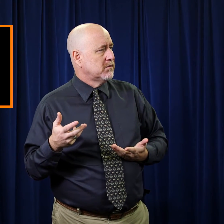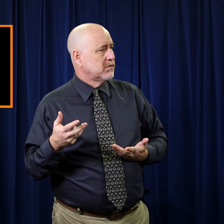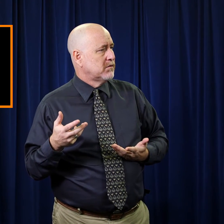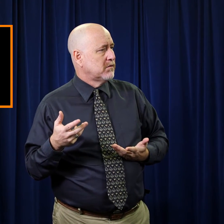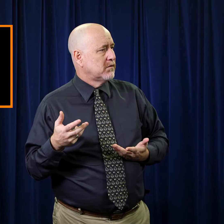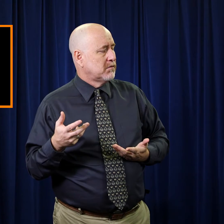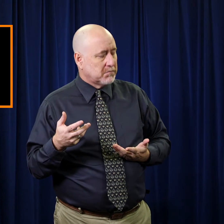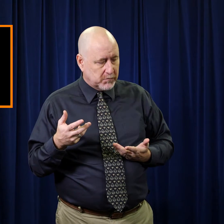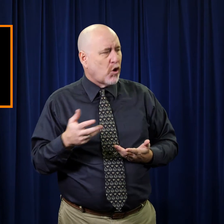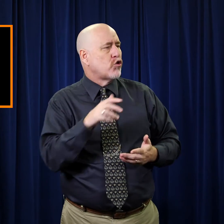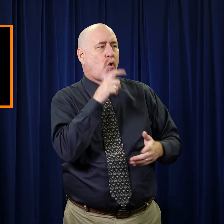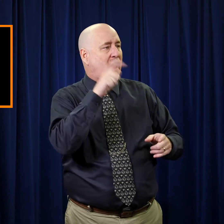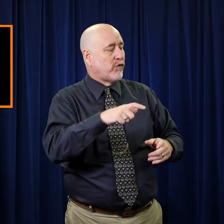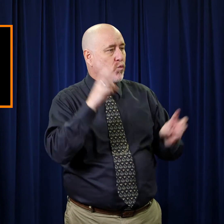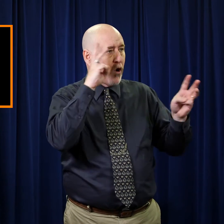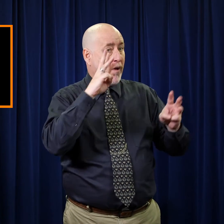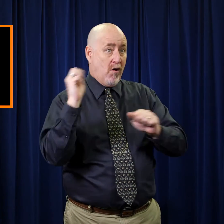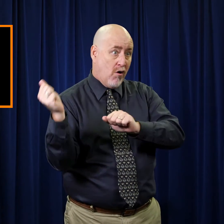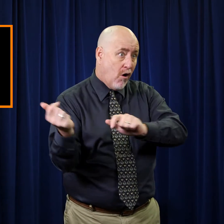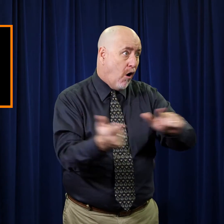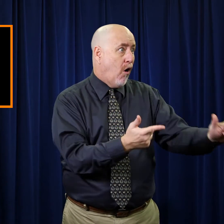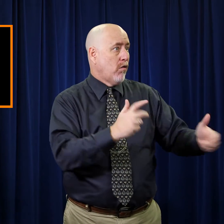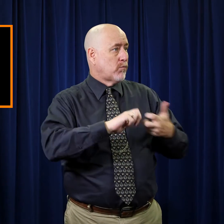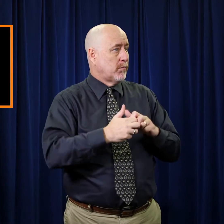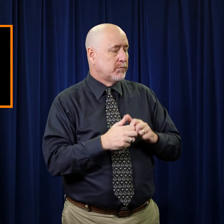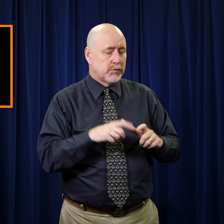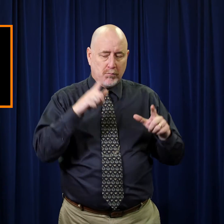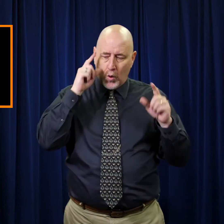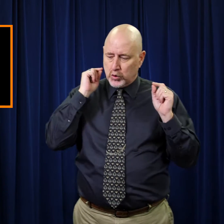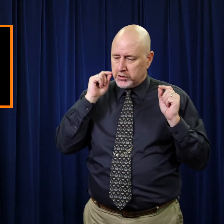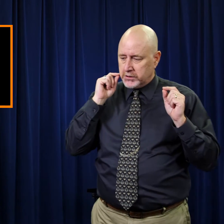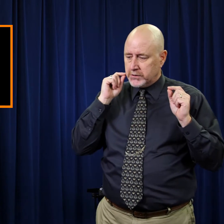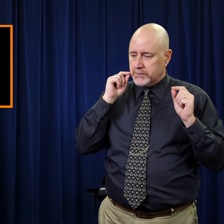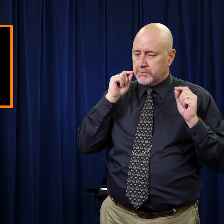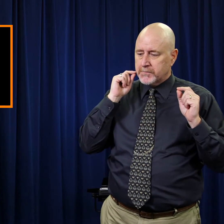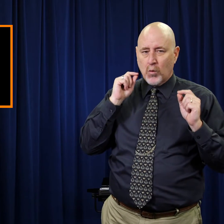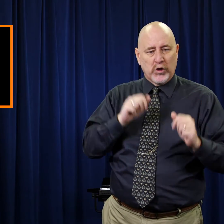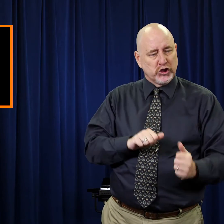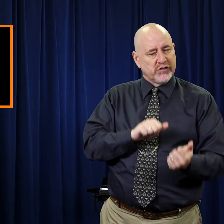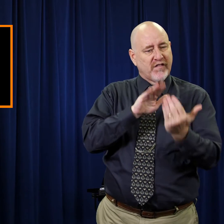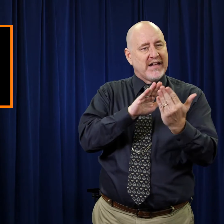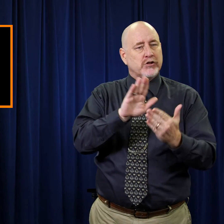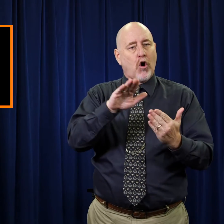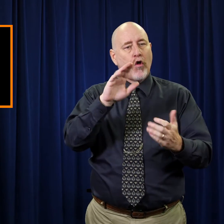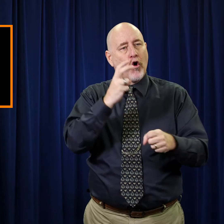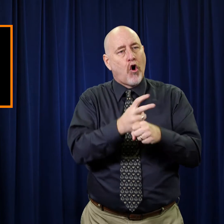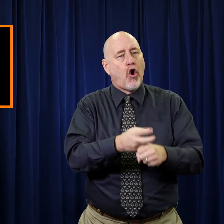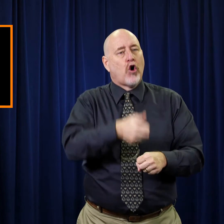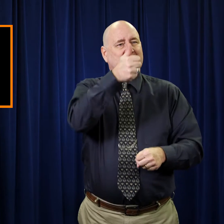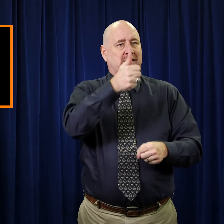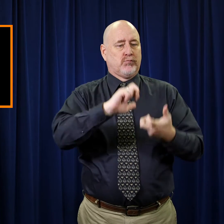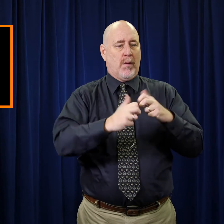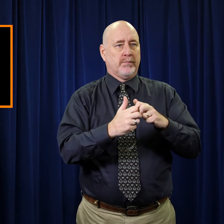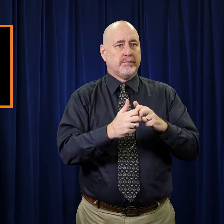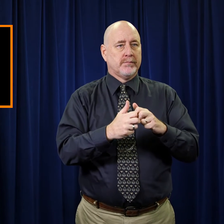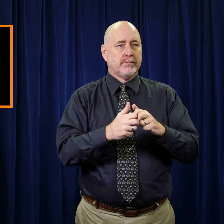bring to these other fellows. And so you won't have all this burden." Moses would face only the most difficult problems.